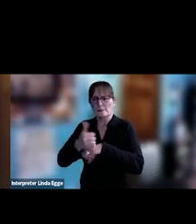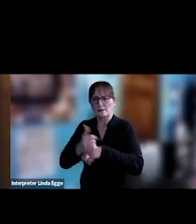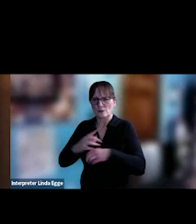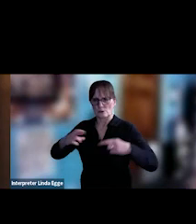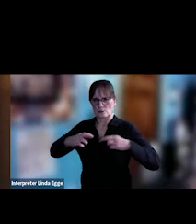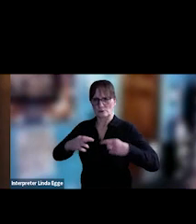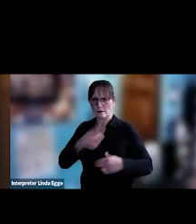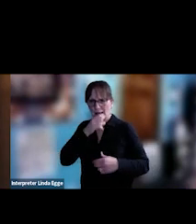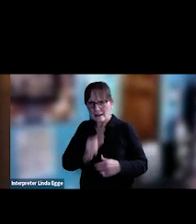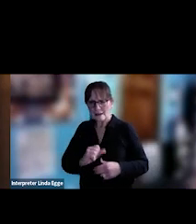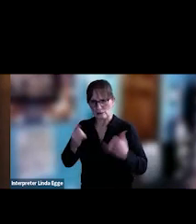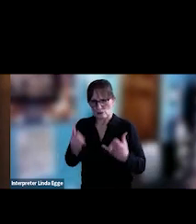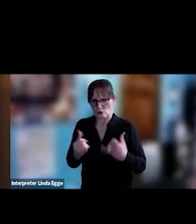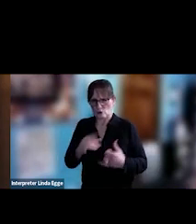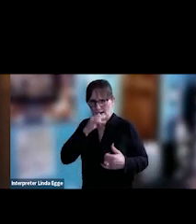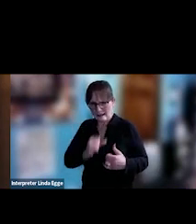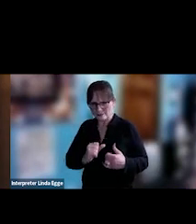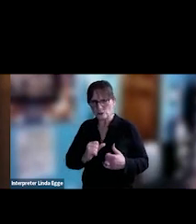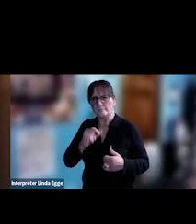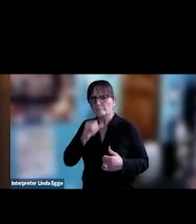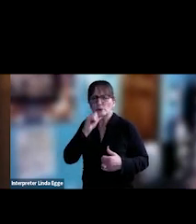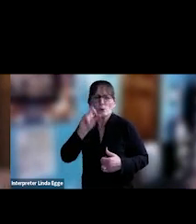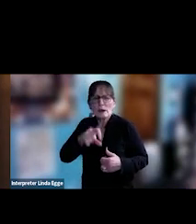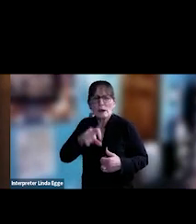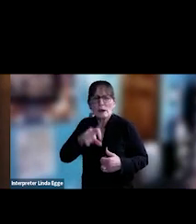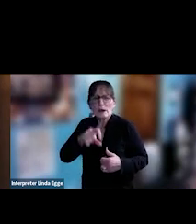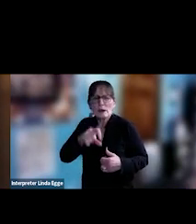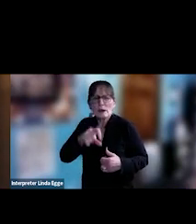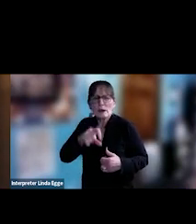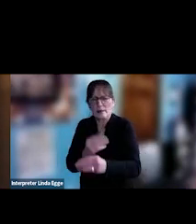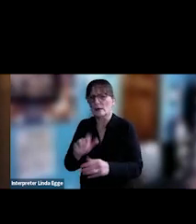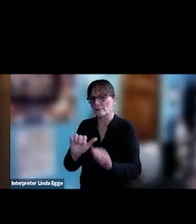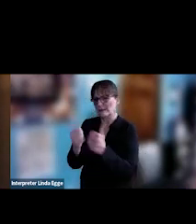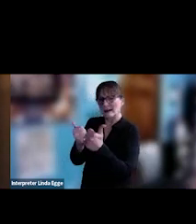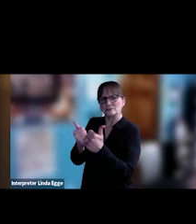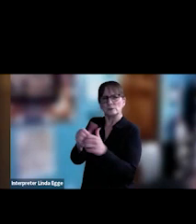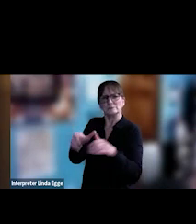and what their current age is. You don't have to do that math, the agency has done it for you.